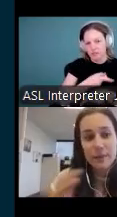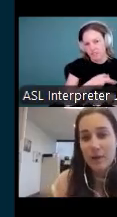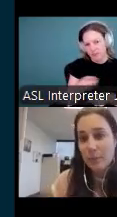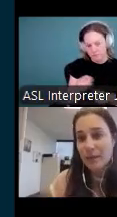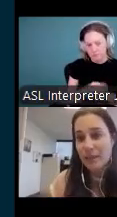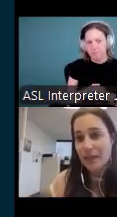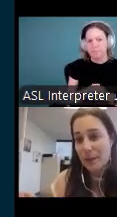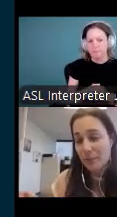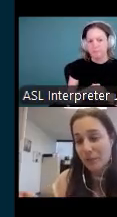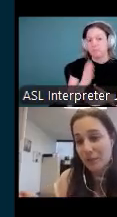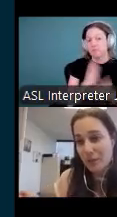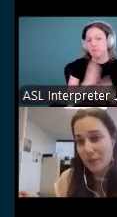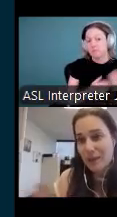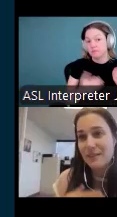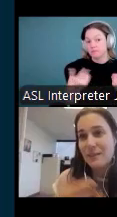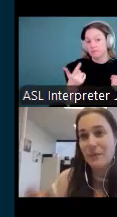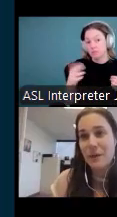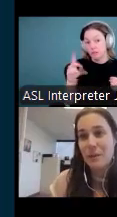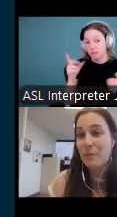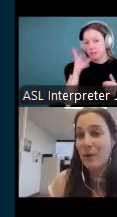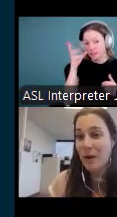of the grandparents I'm able to meet with, some of them I'm not